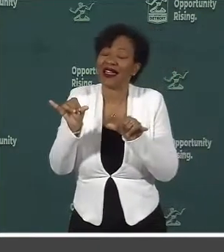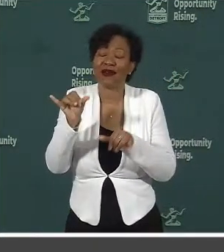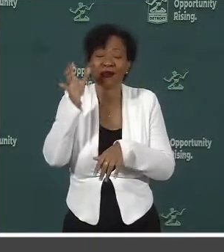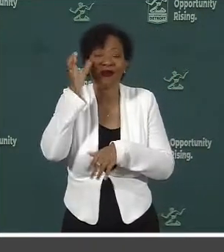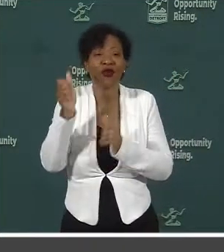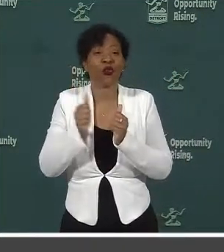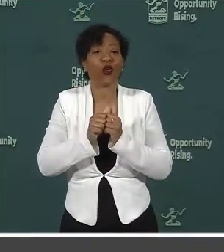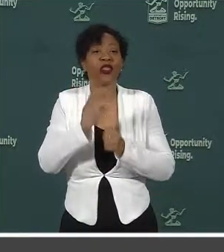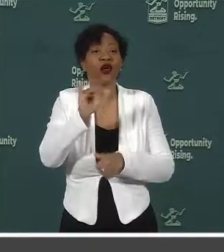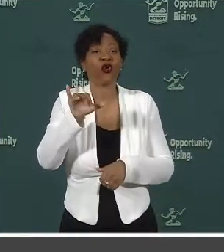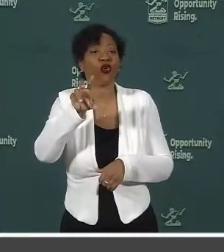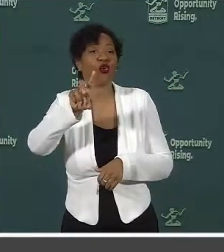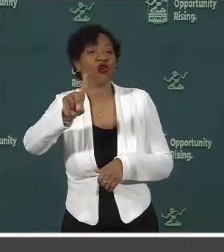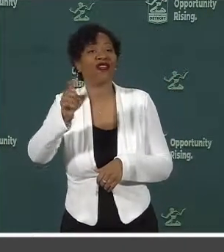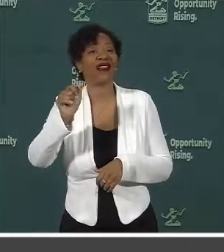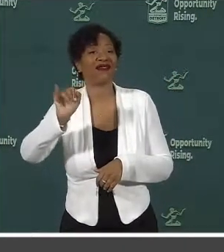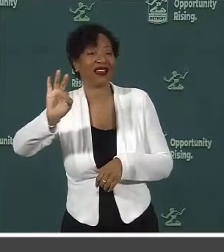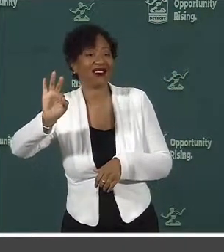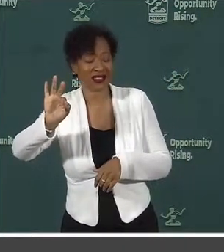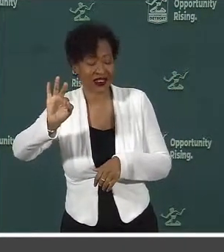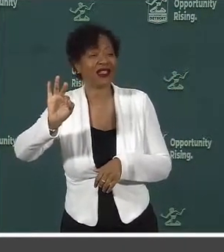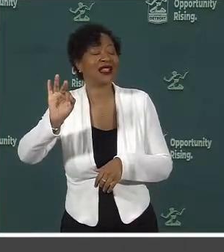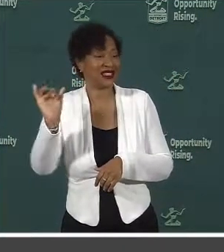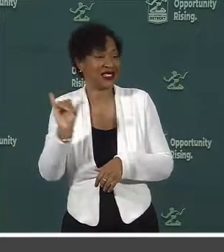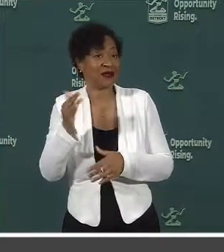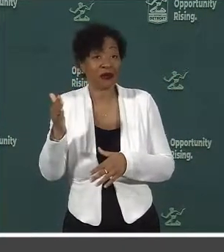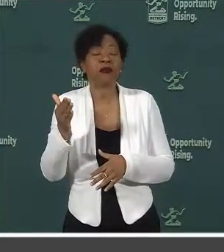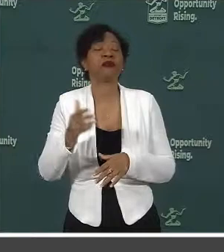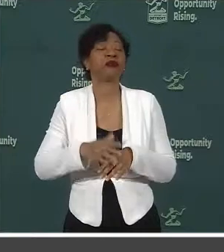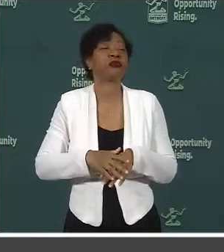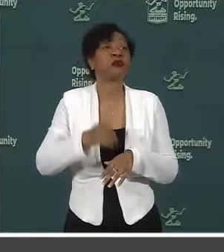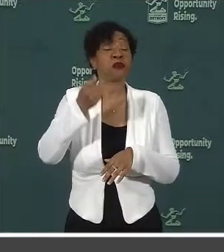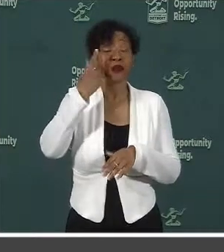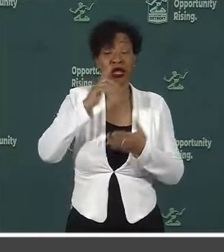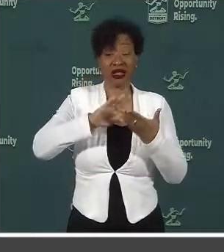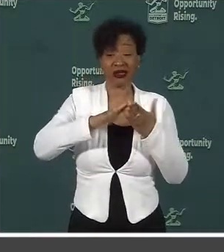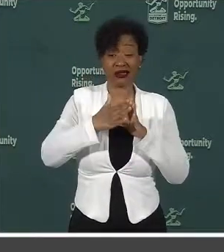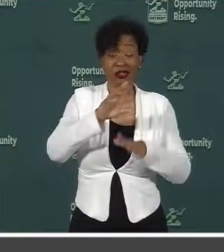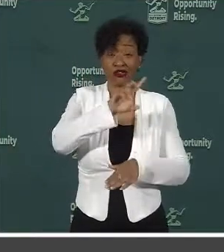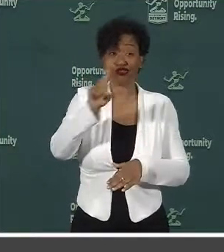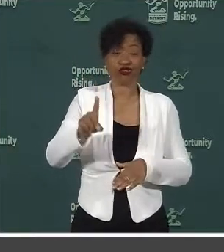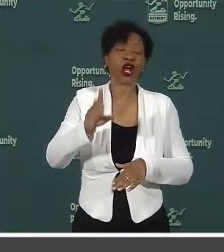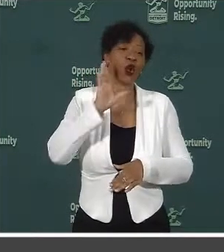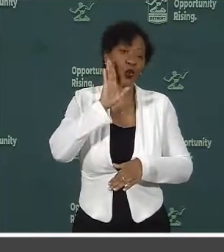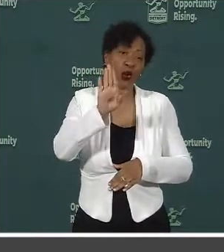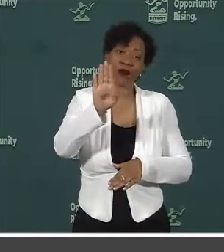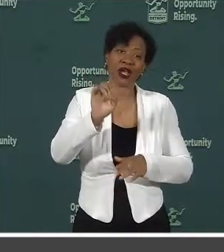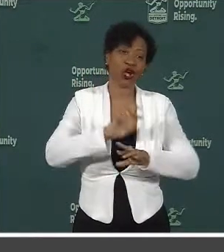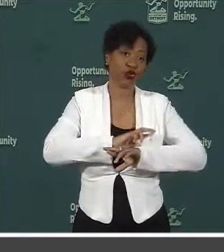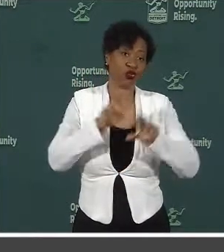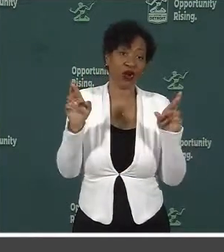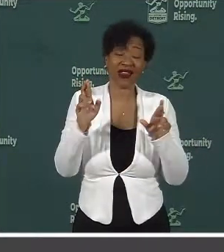BACK TO NORMAL WHY DON'T YOU KNOW THE CITY OF DETROIT IS GOING TO BE READY ANY TIME A NEW STRAIN CAUSES A SPIKE WE